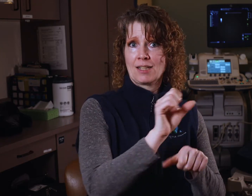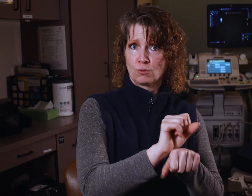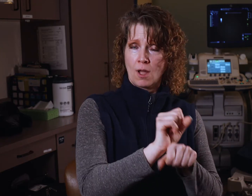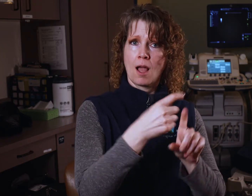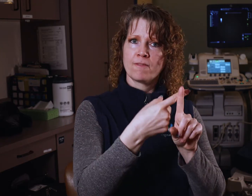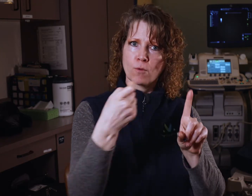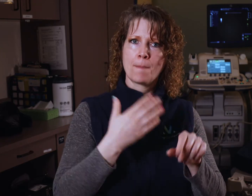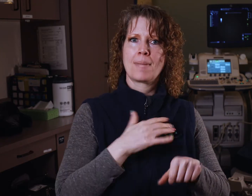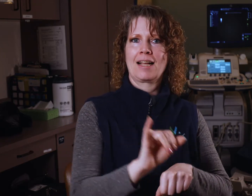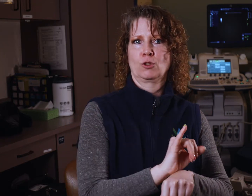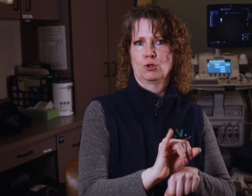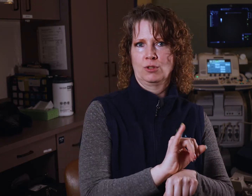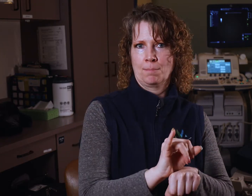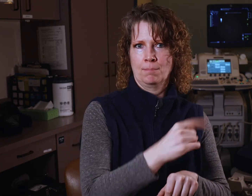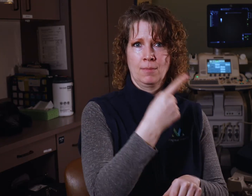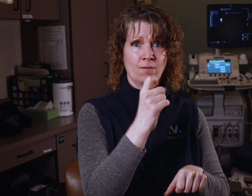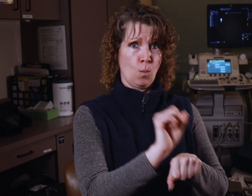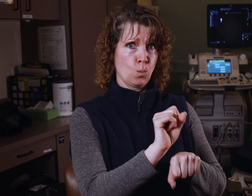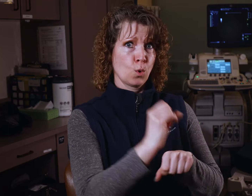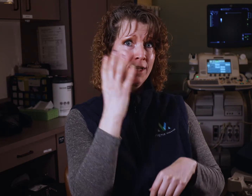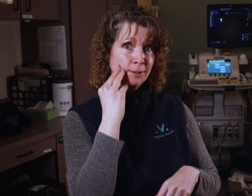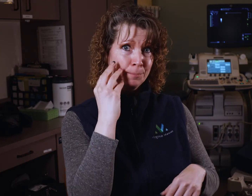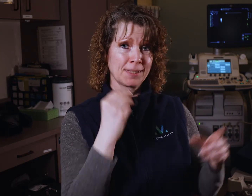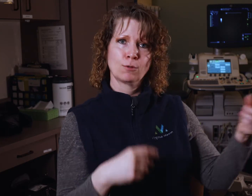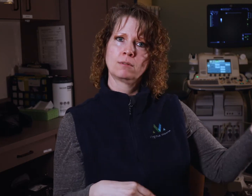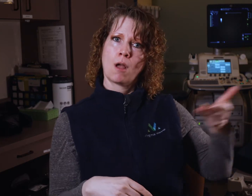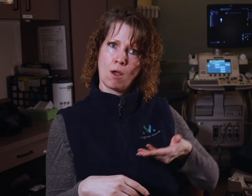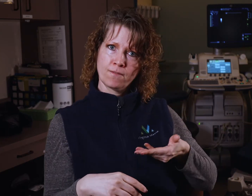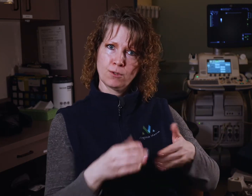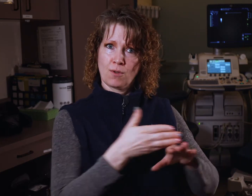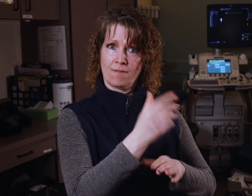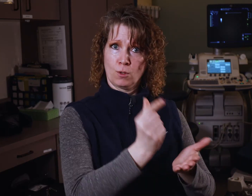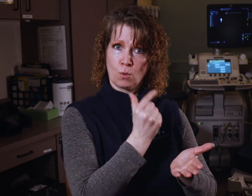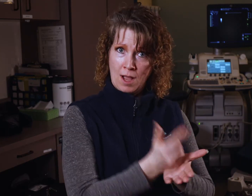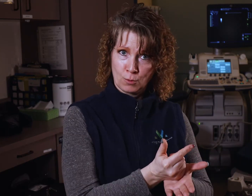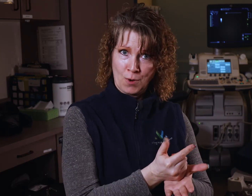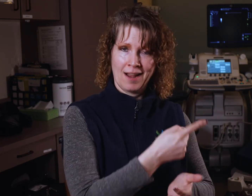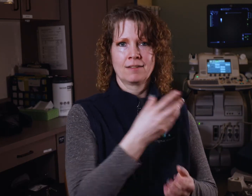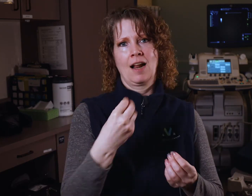I got that job from my internship. It was a work experience internship that then offered me